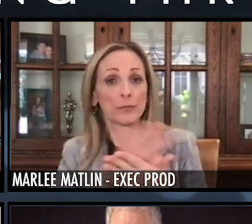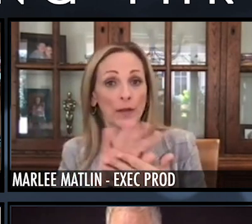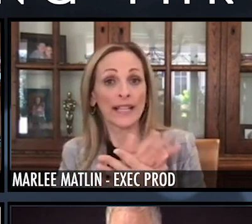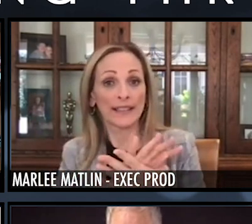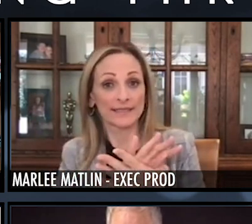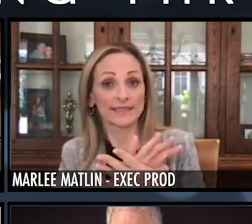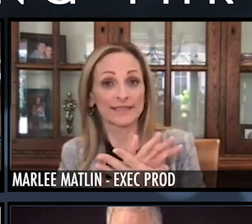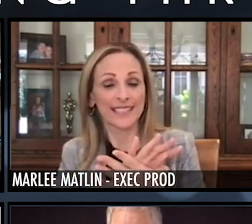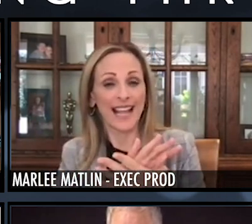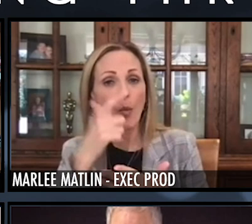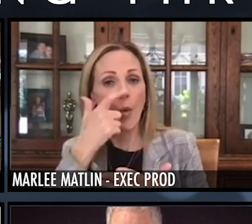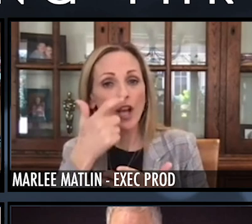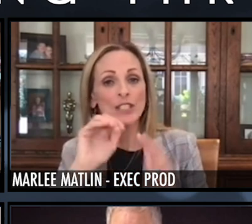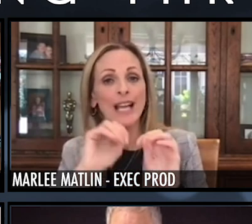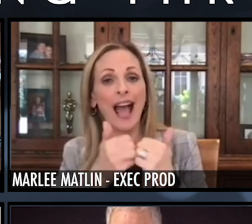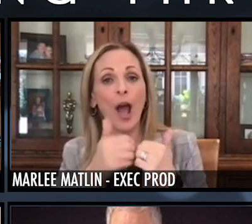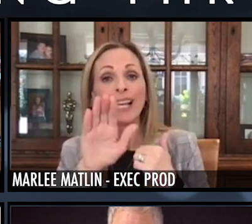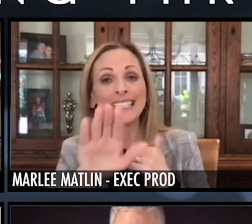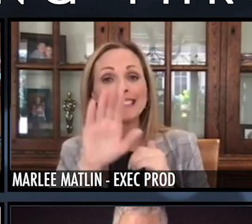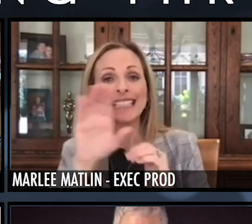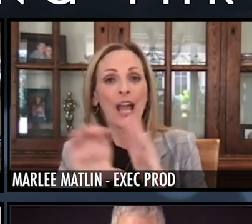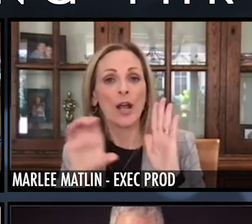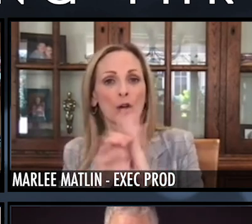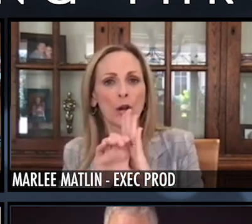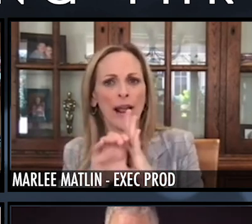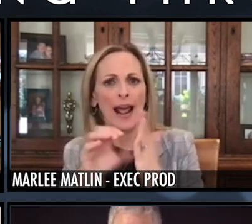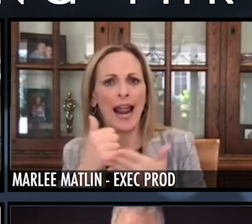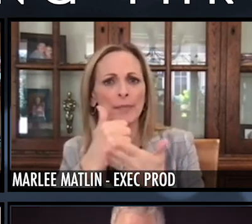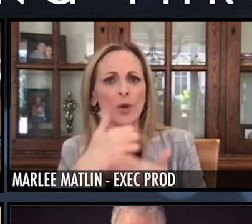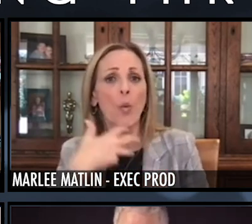young generation have an opportunity to see this and understand how his